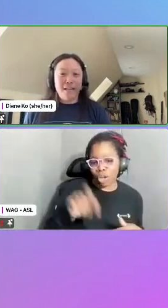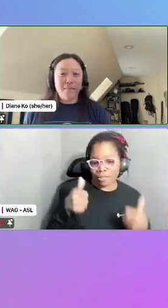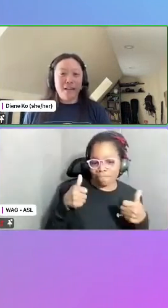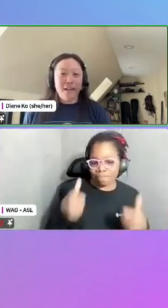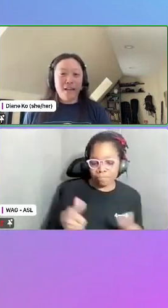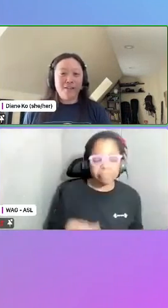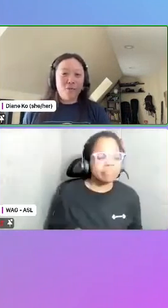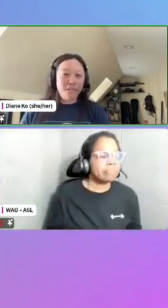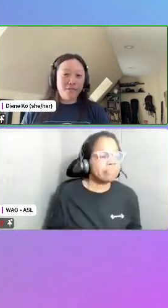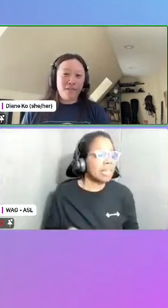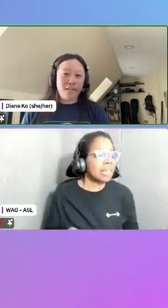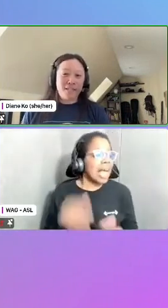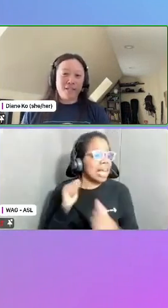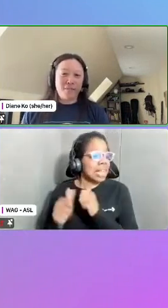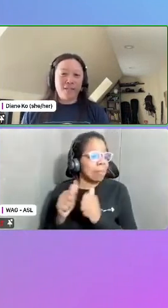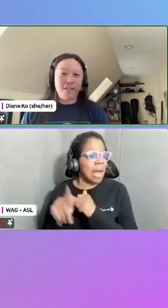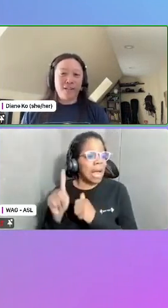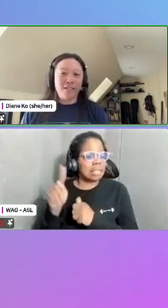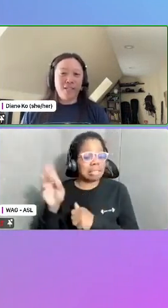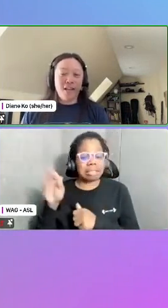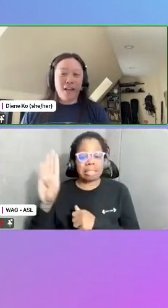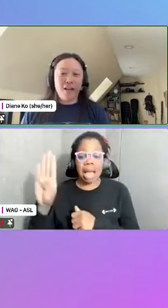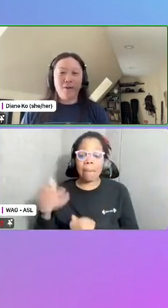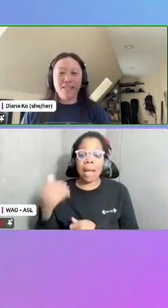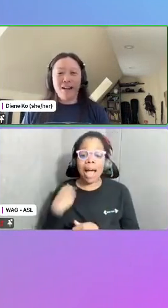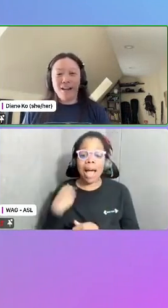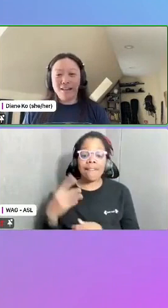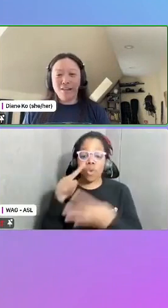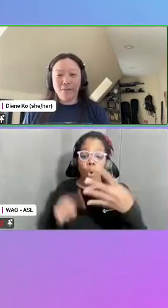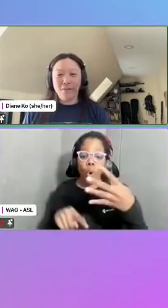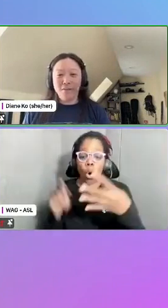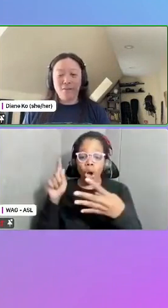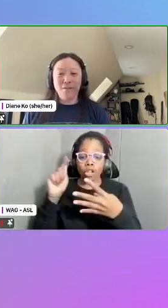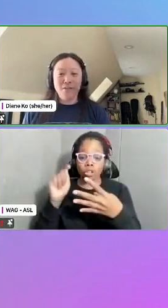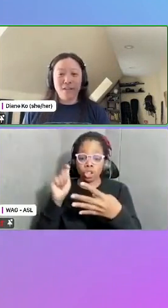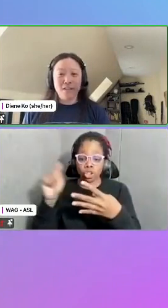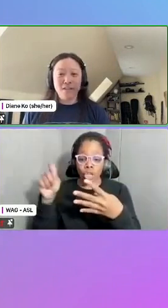when balancing between full control over how a component gets used, and flexibility for